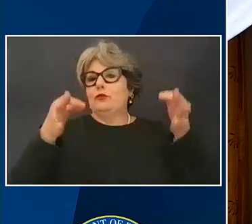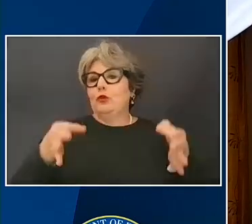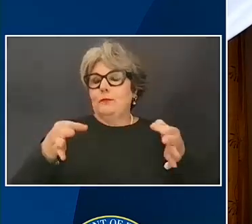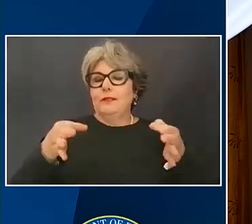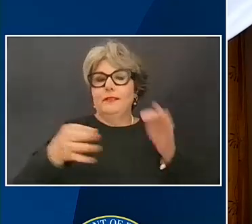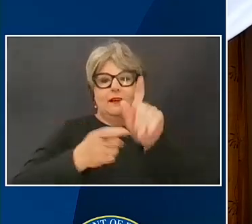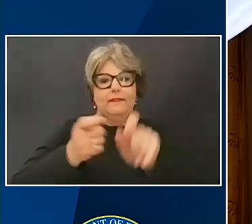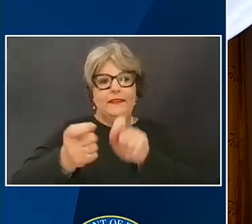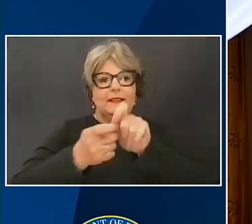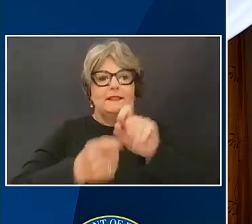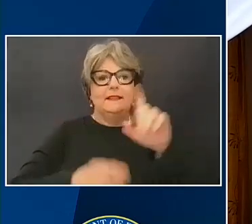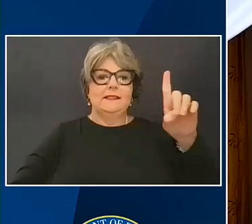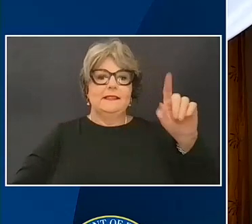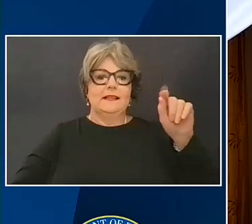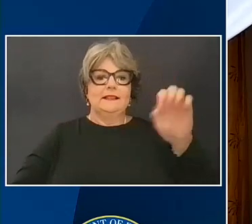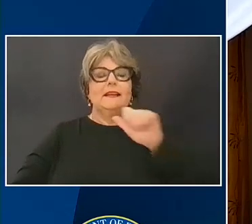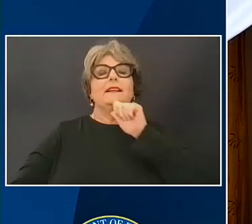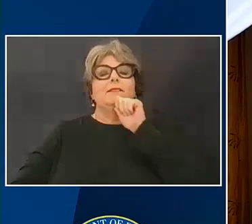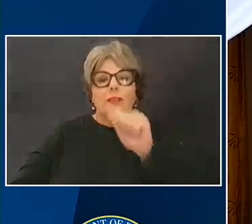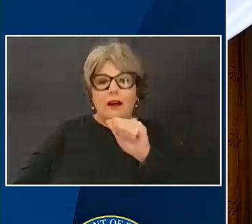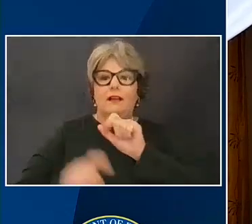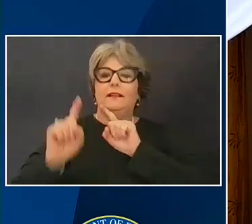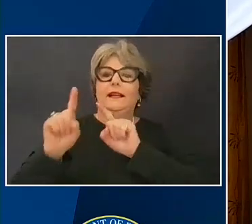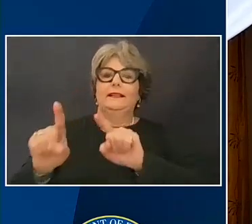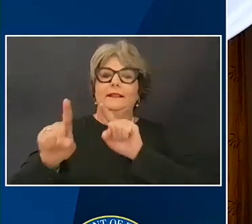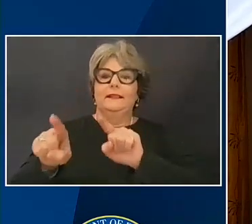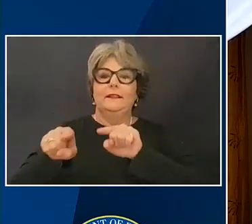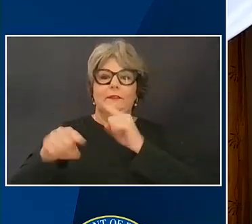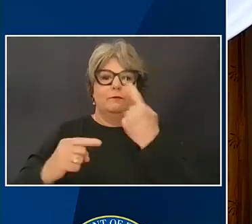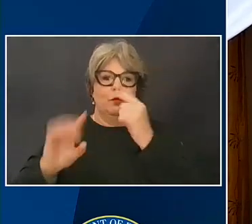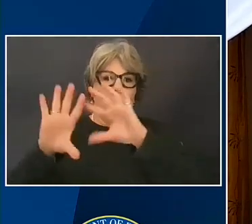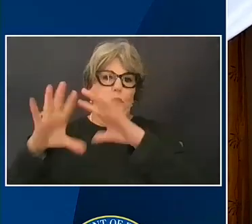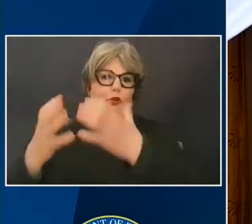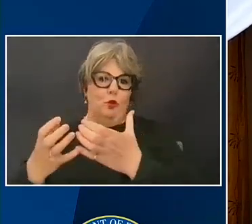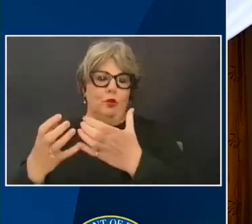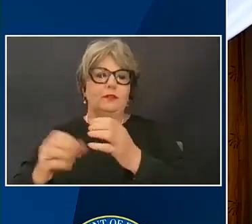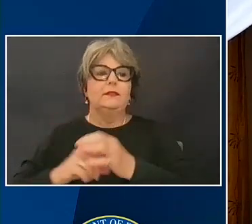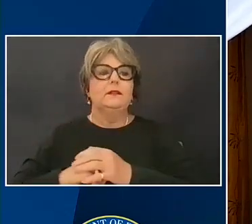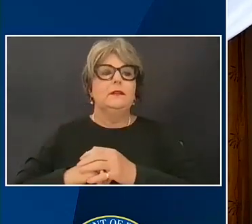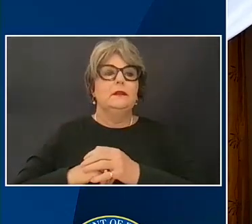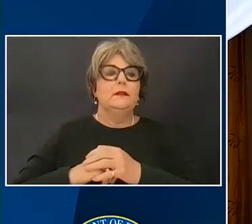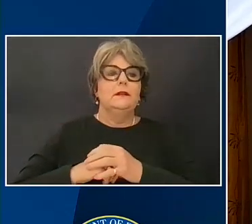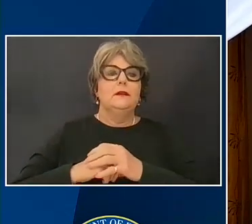date of nonattendance in a course to the extent that alternative, more reliable,